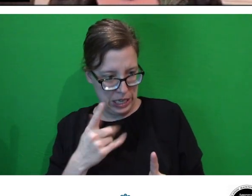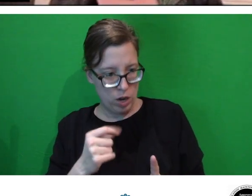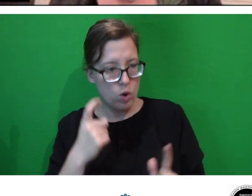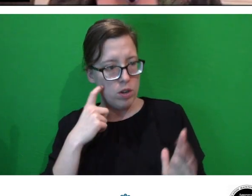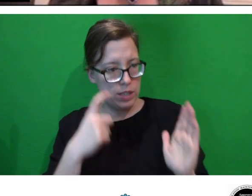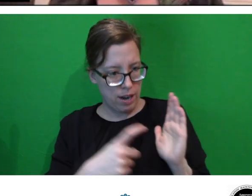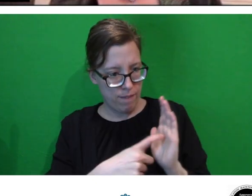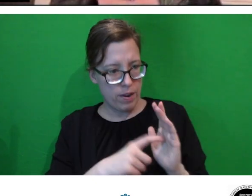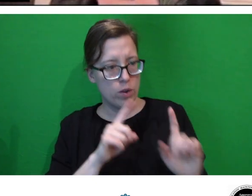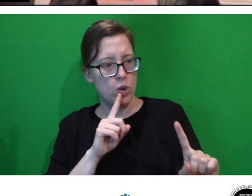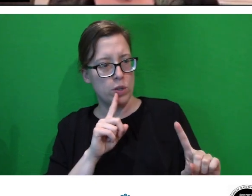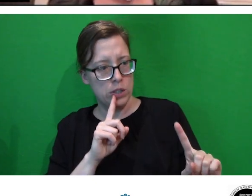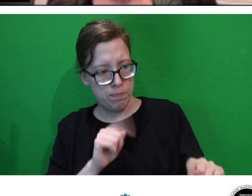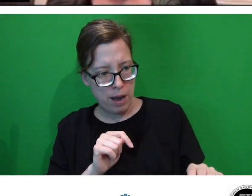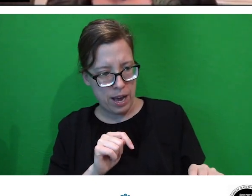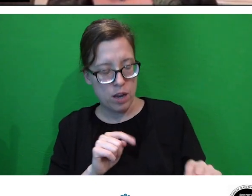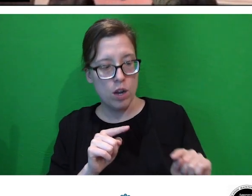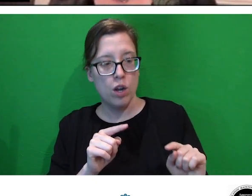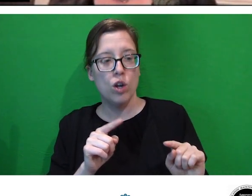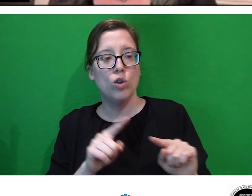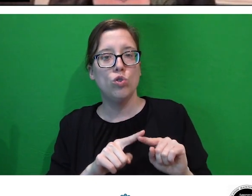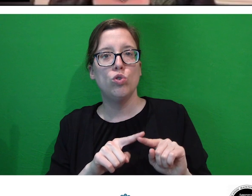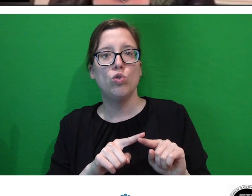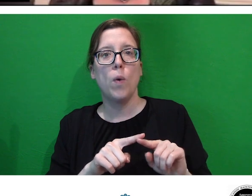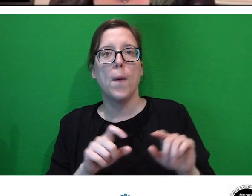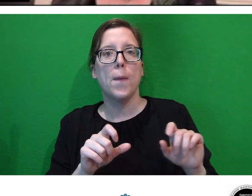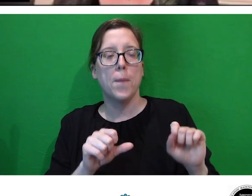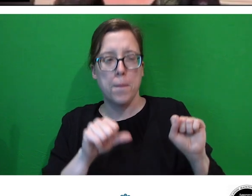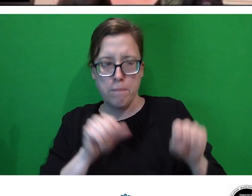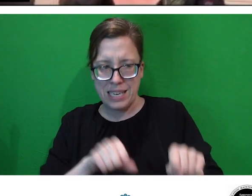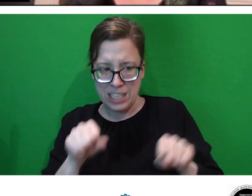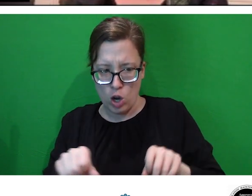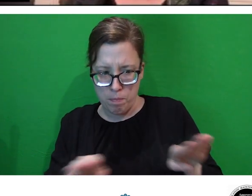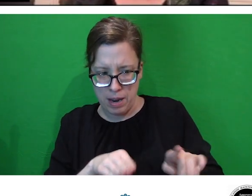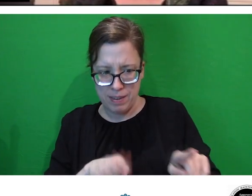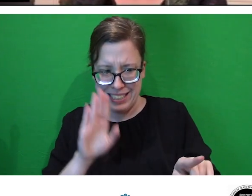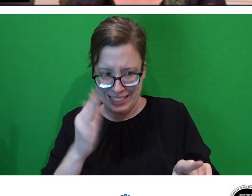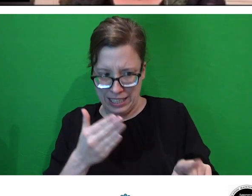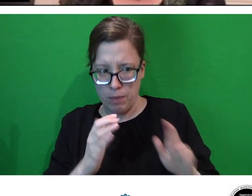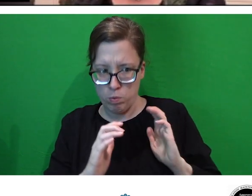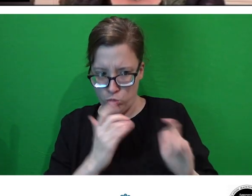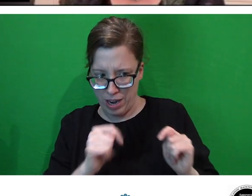with their sounds, with their movements, all the time. And we have to respond to